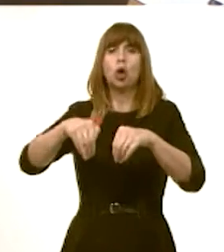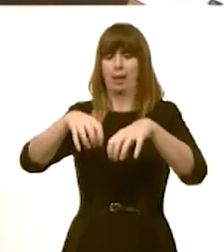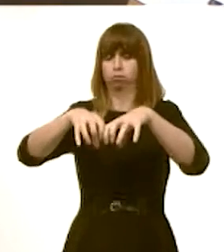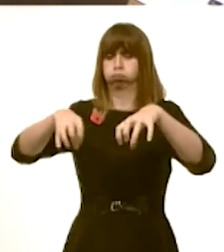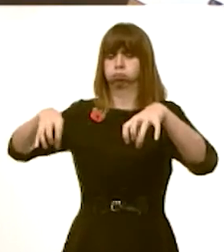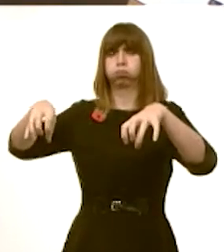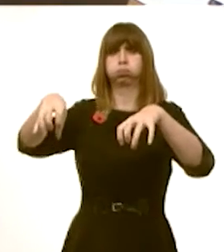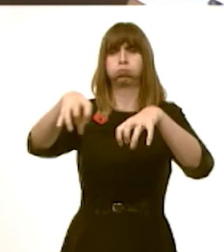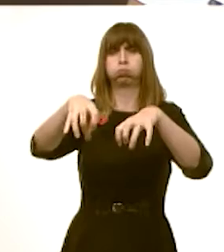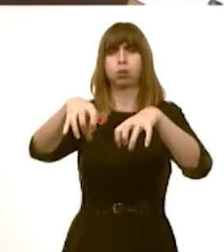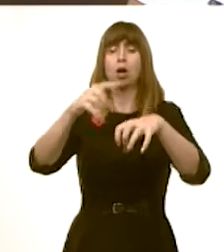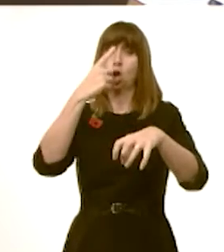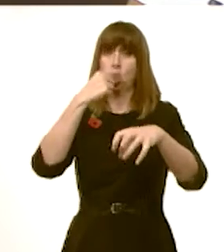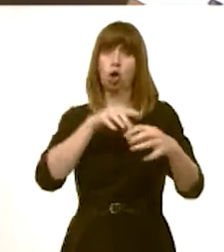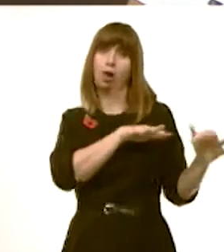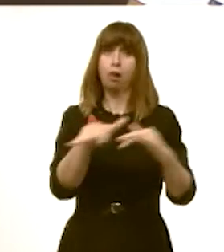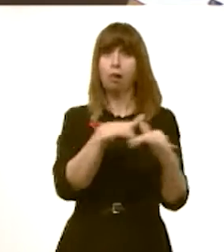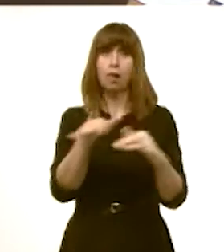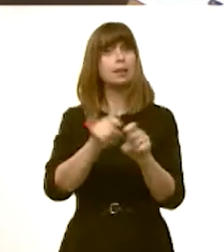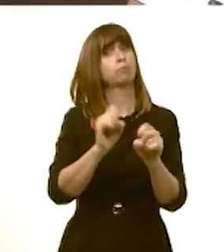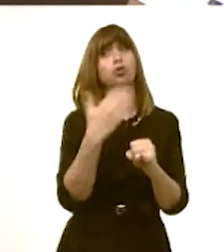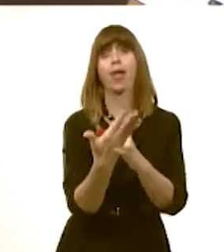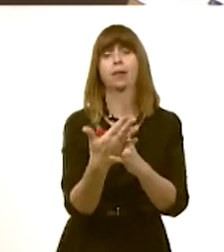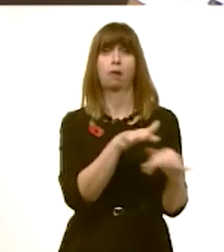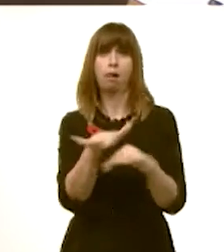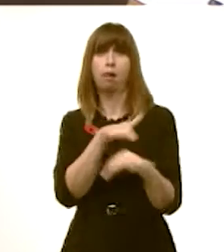is an effect on town centres. We see it in Bridgend, where I live. We see it in Llanelli at the moment.